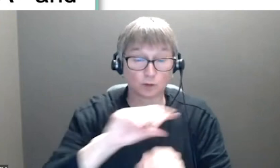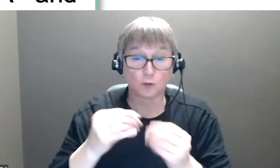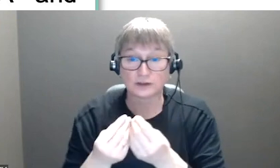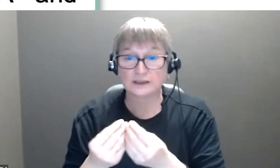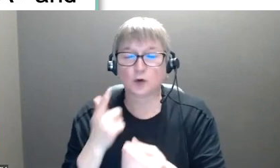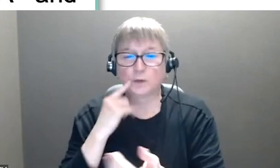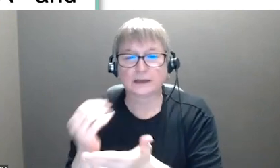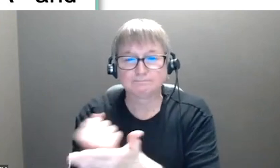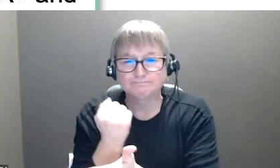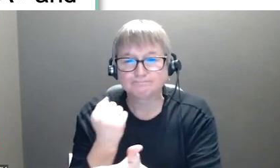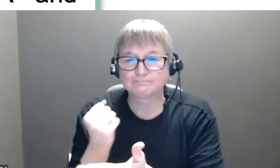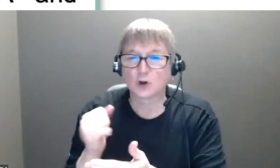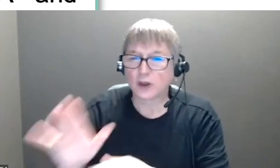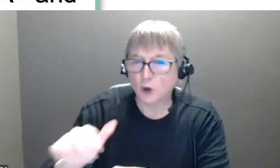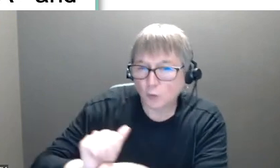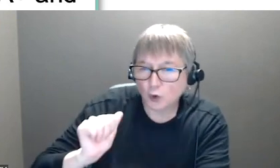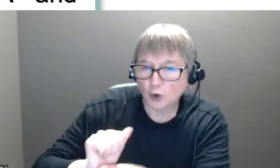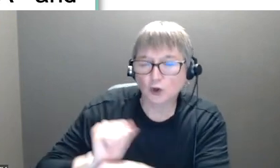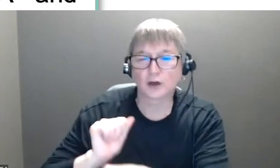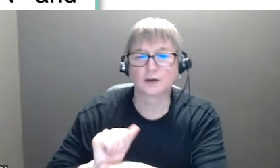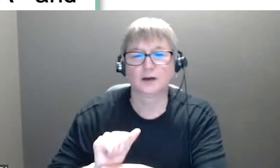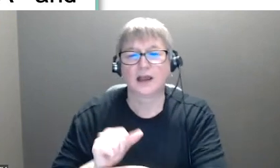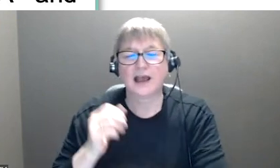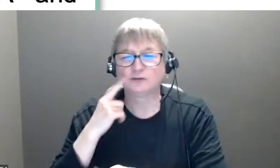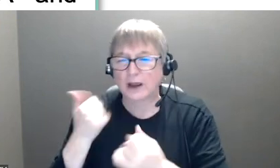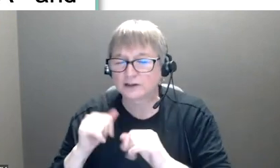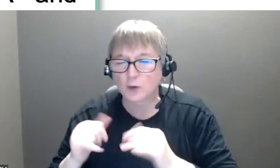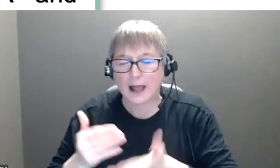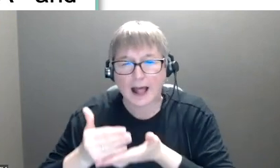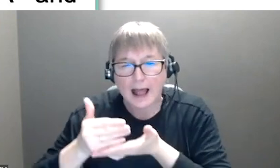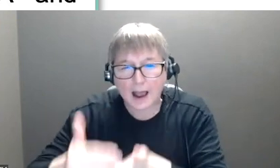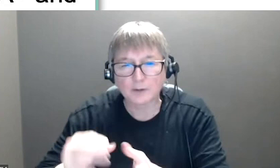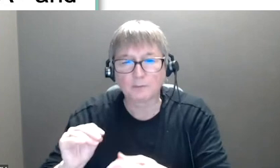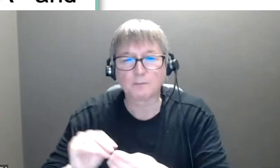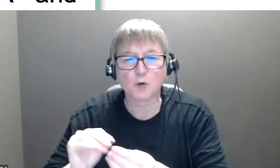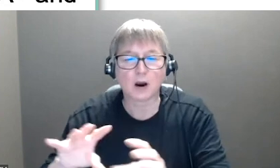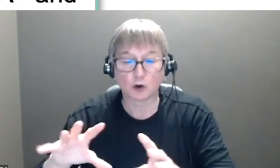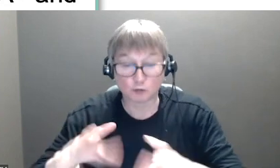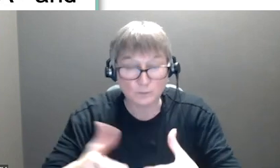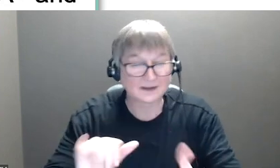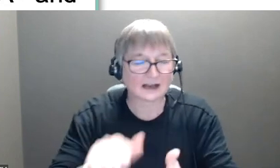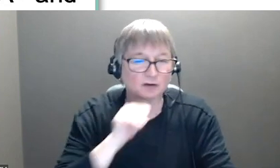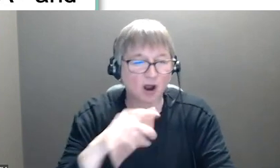take a deeper dive at better understanding issues of intersectionality, and lastly, working together